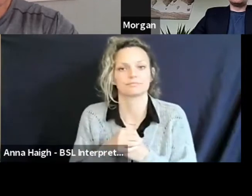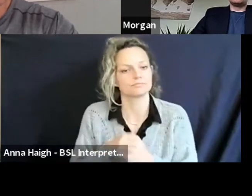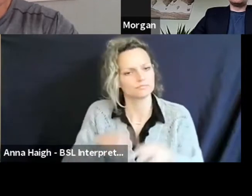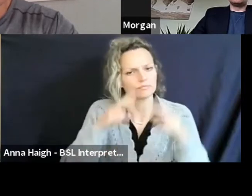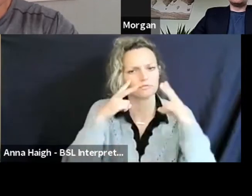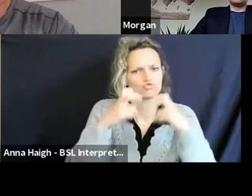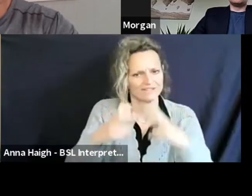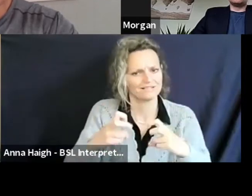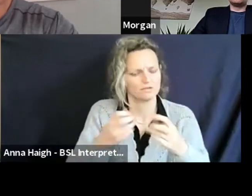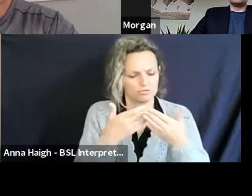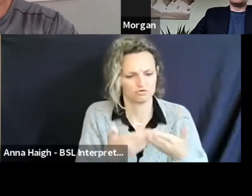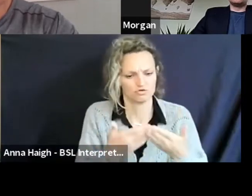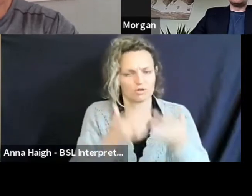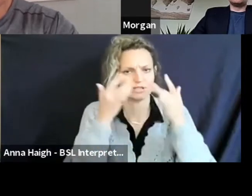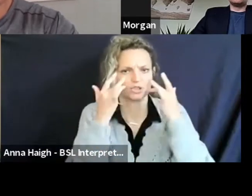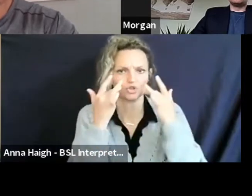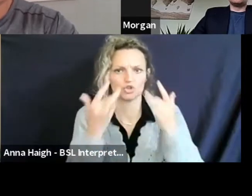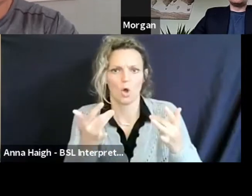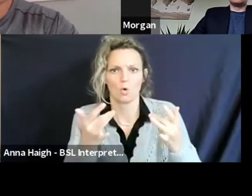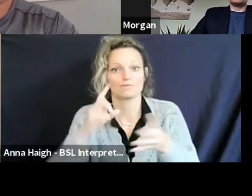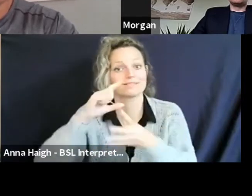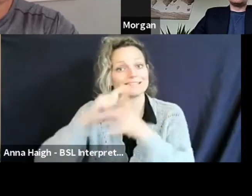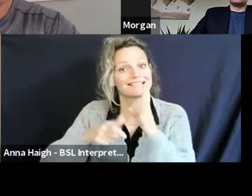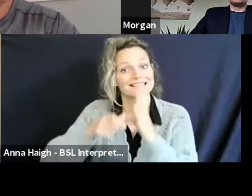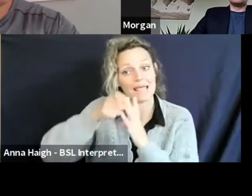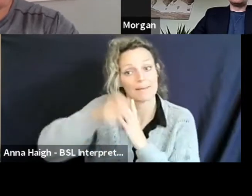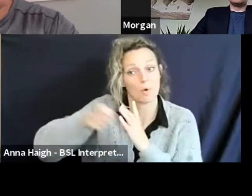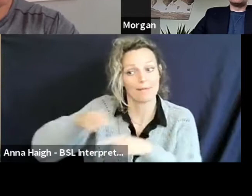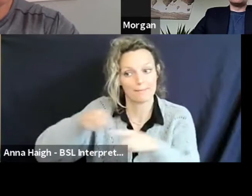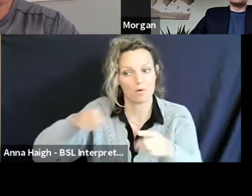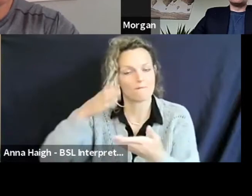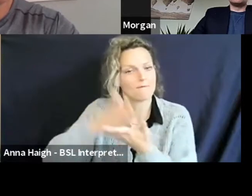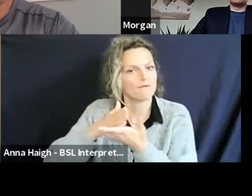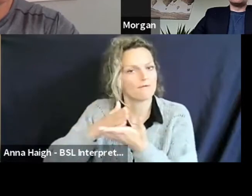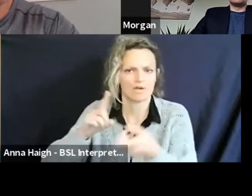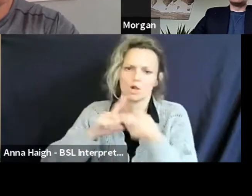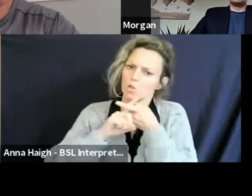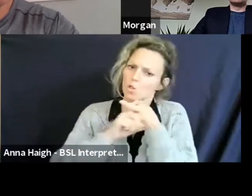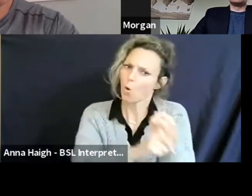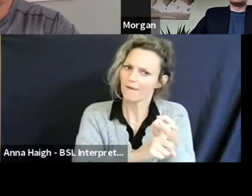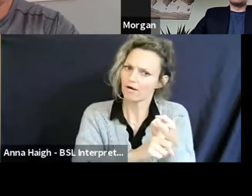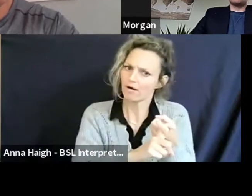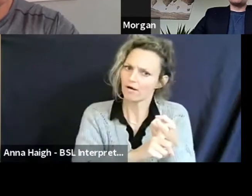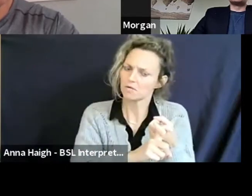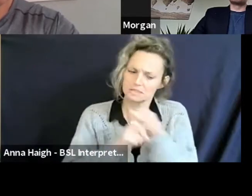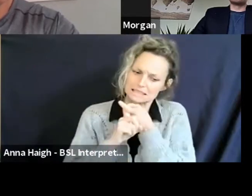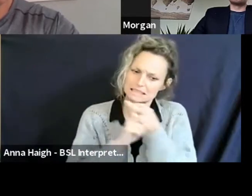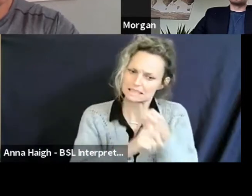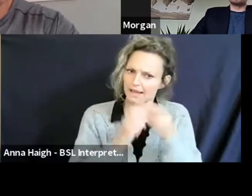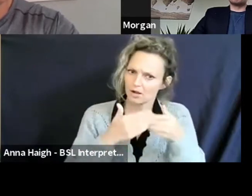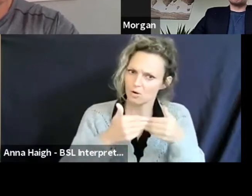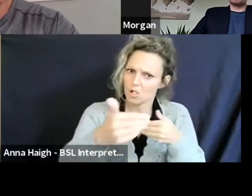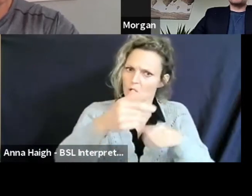In recognising that disabled colleagues have got a lot to offer for HMRC.